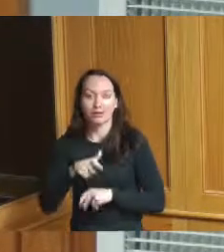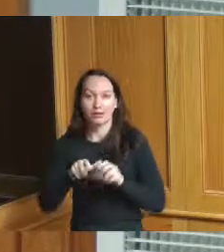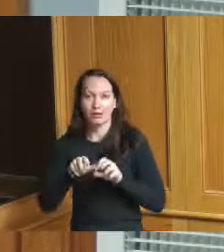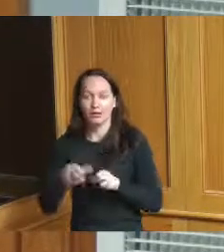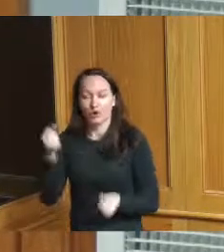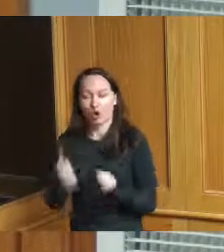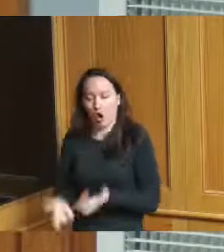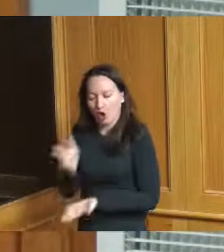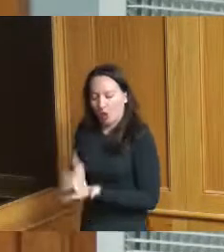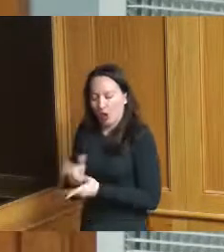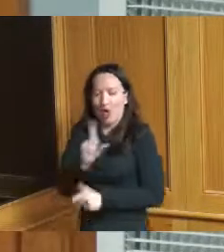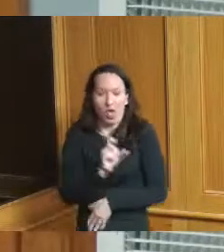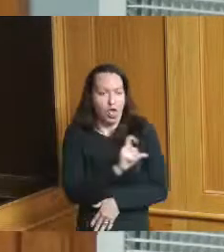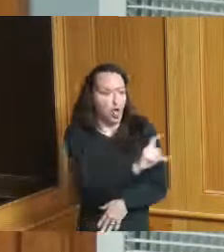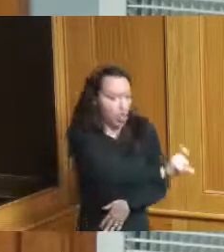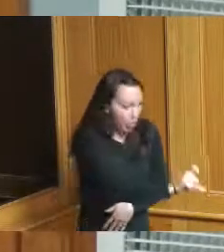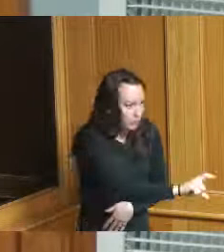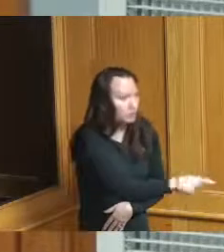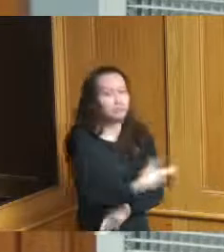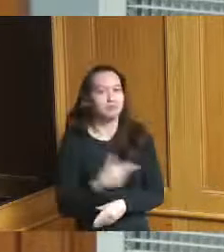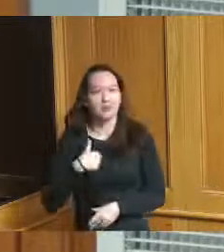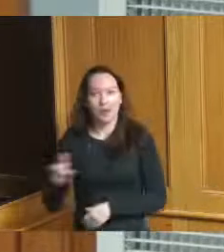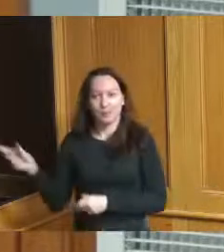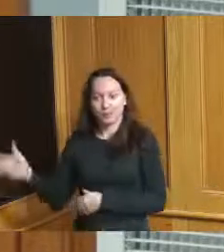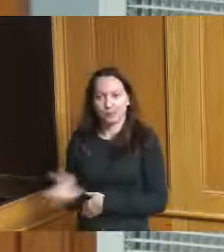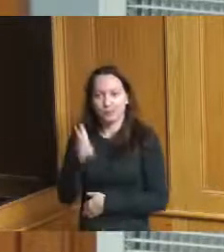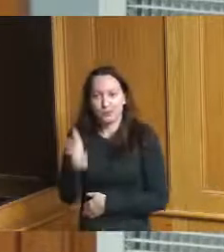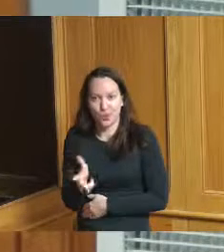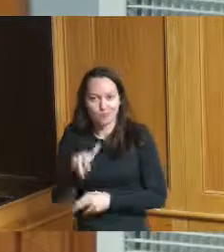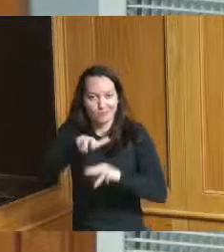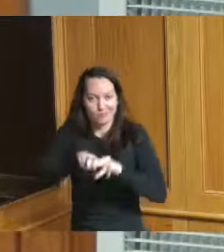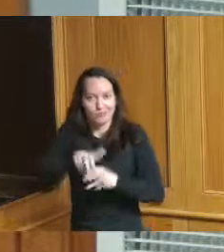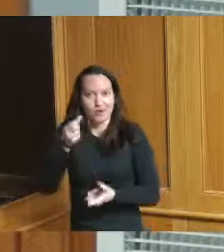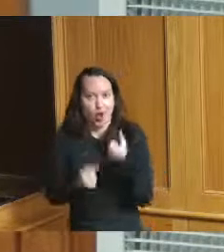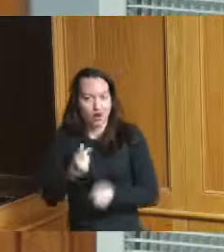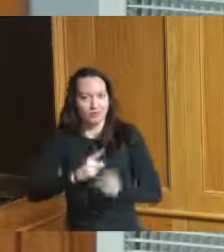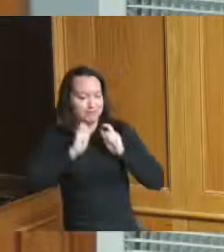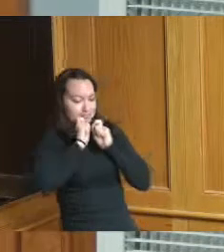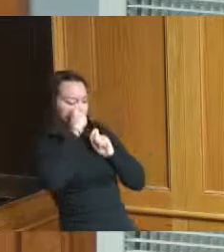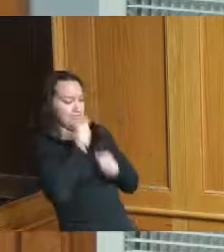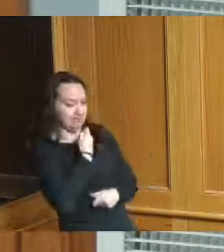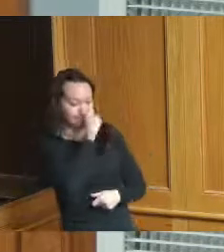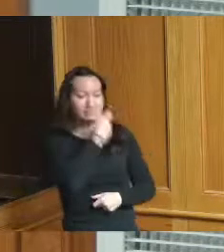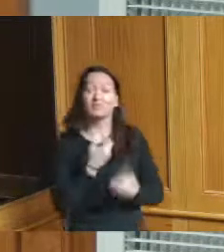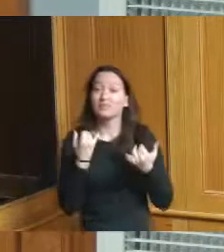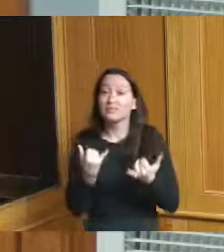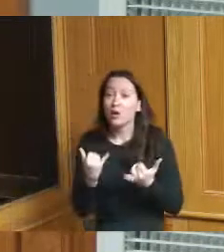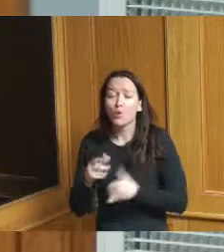they're able to pull up and get tested gotcha so now we're moving from a test kit